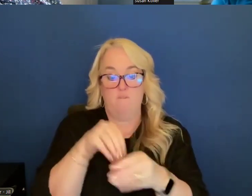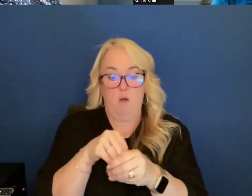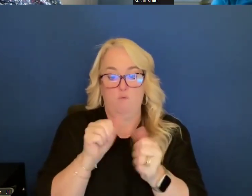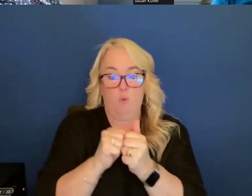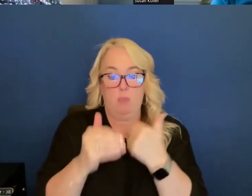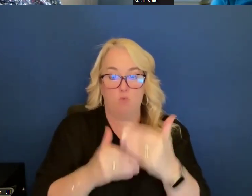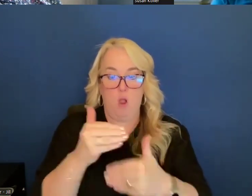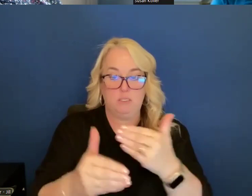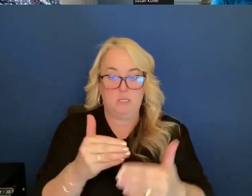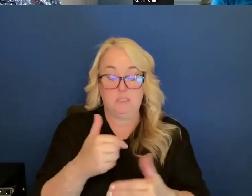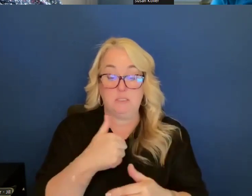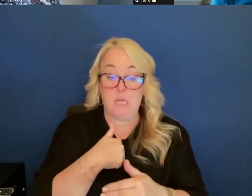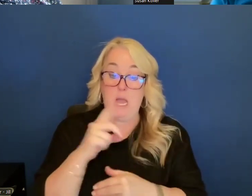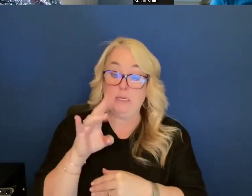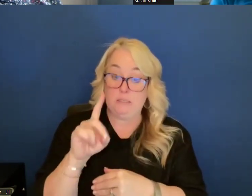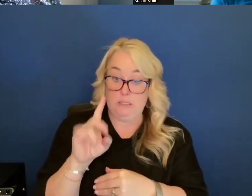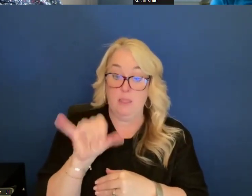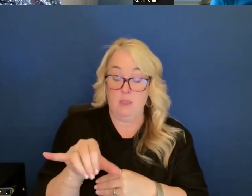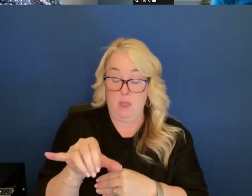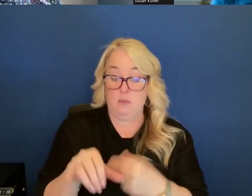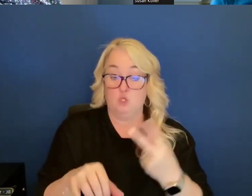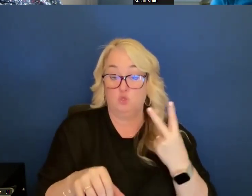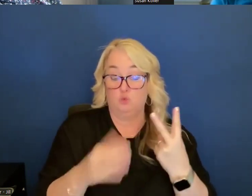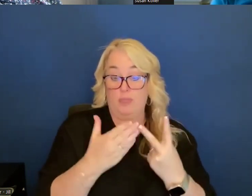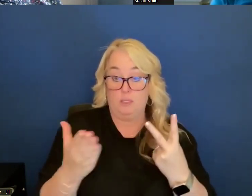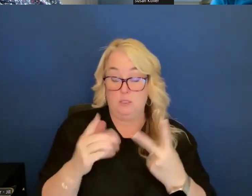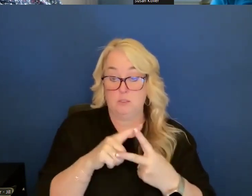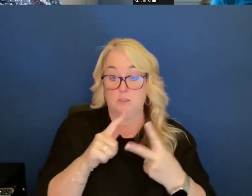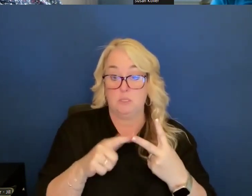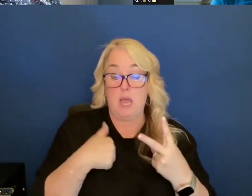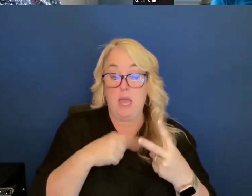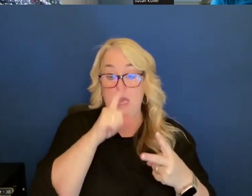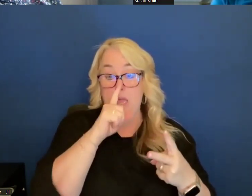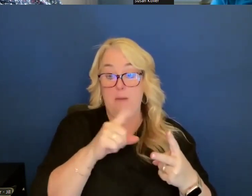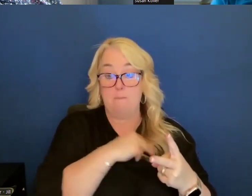did that through two ways. I am a member of the Olmstead Task